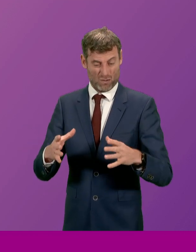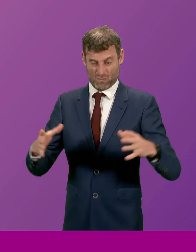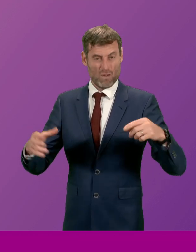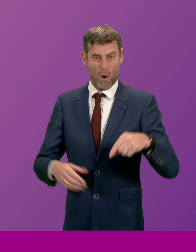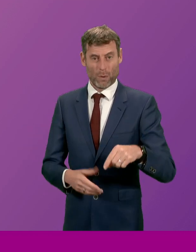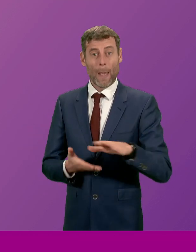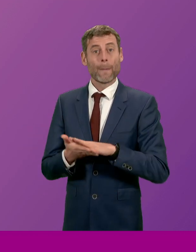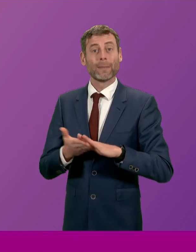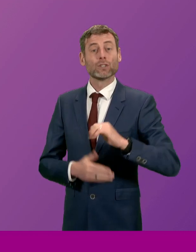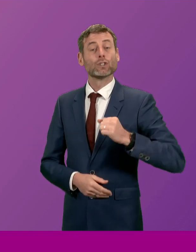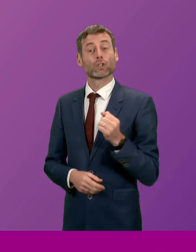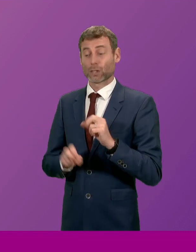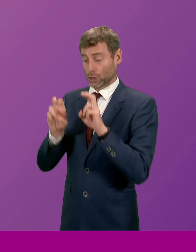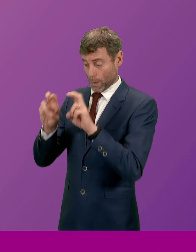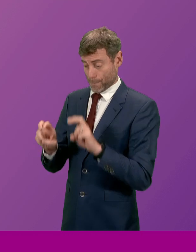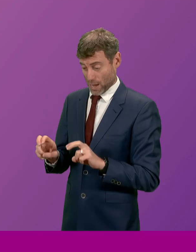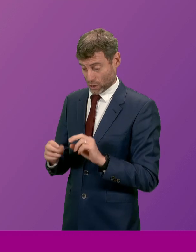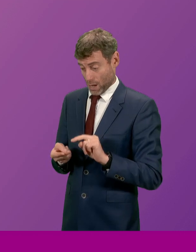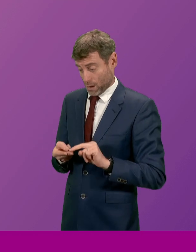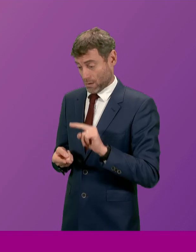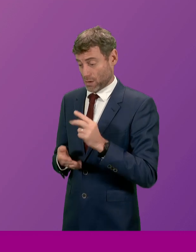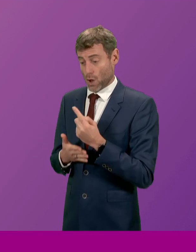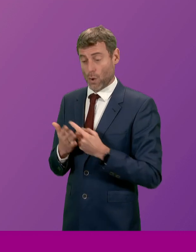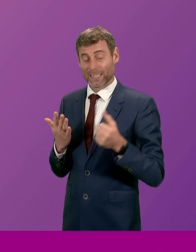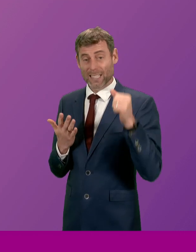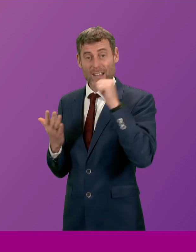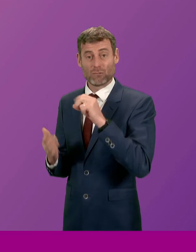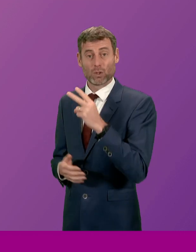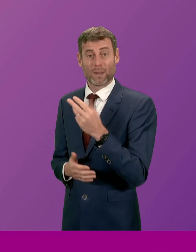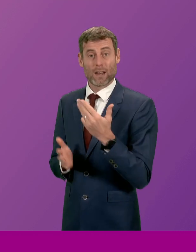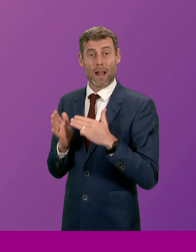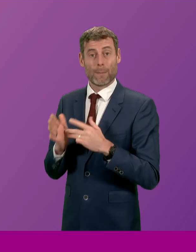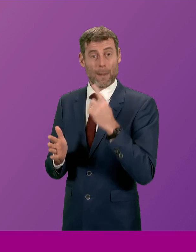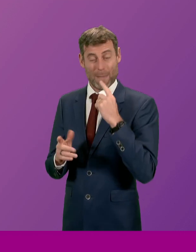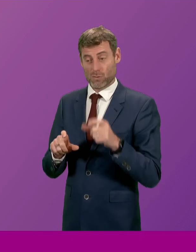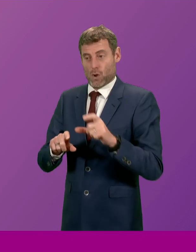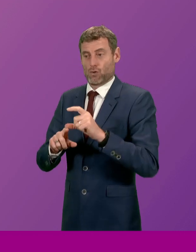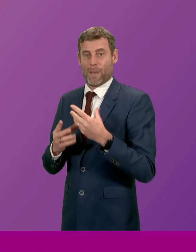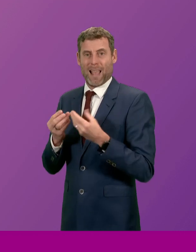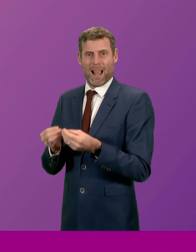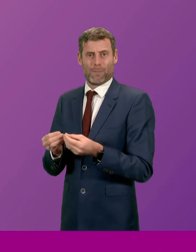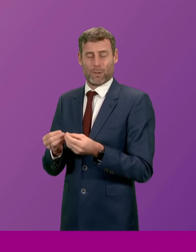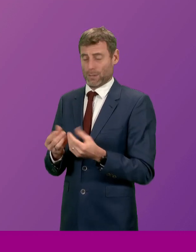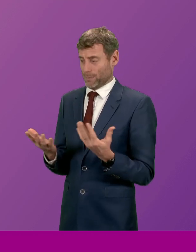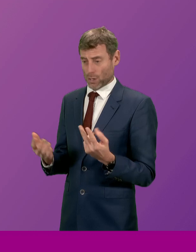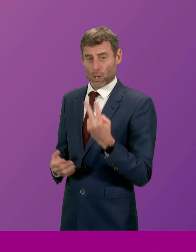the same period is just £629 million—£2.6 billion is effectively disappearing down